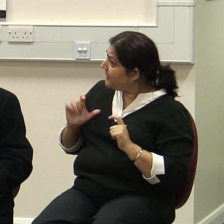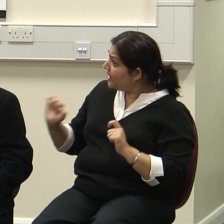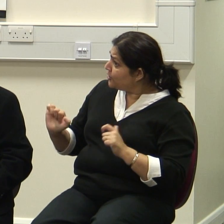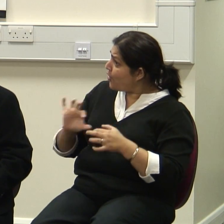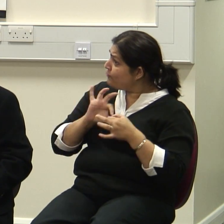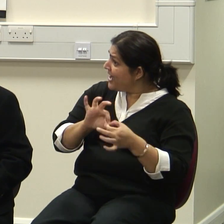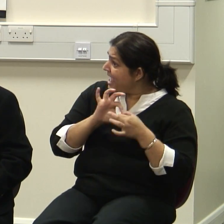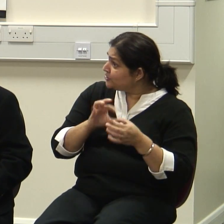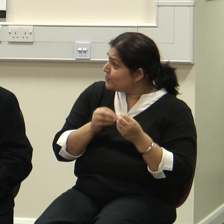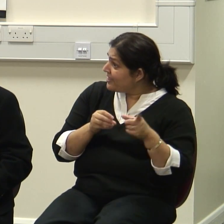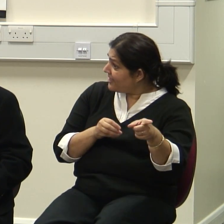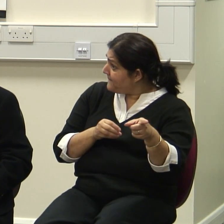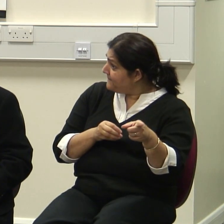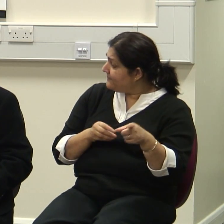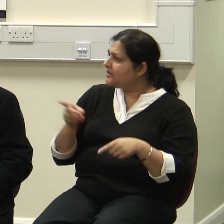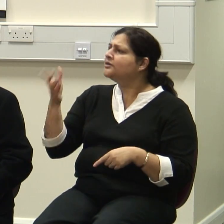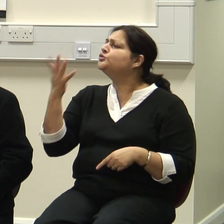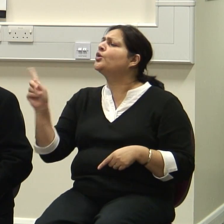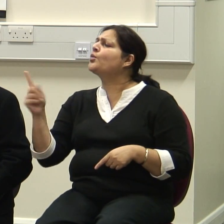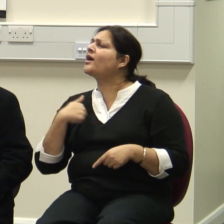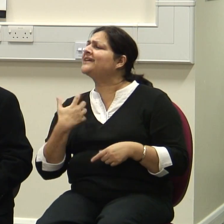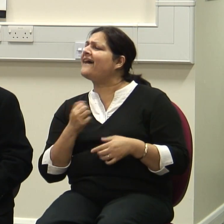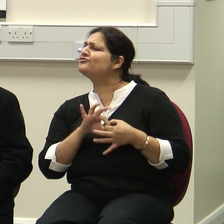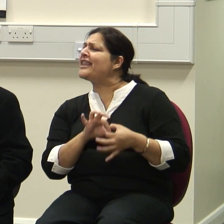But you don't know what my relationship is. Well perhaps you could explain it?